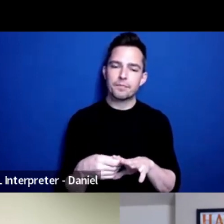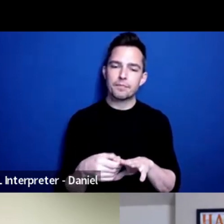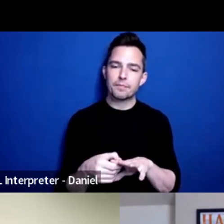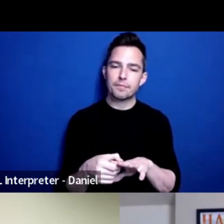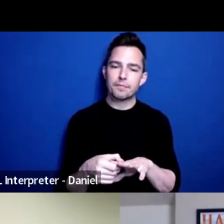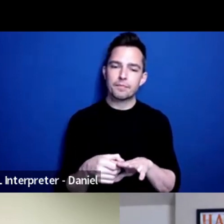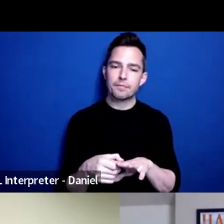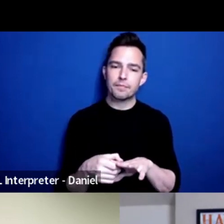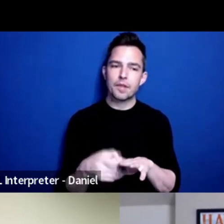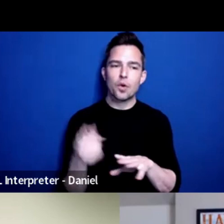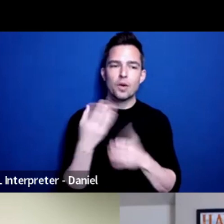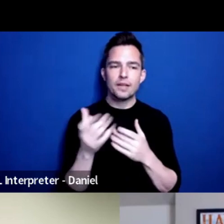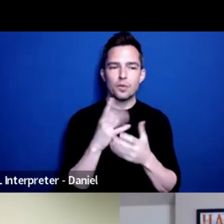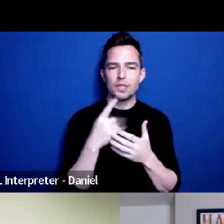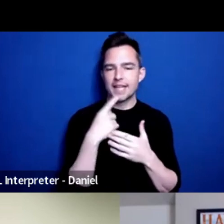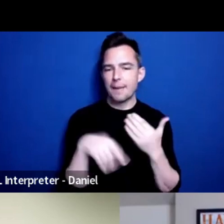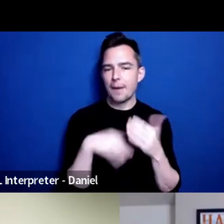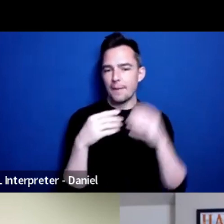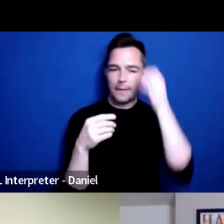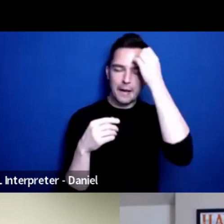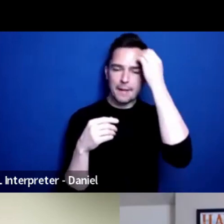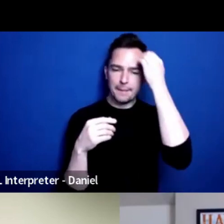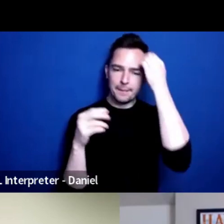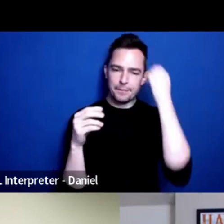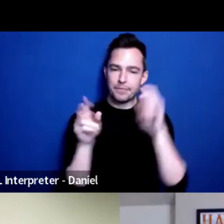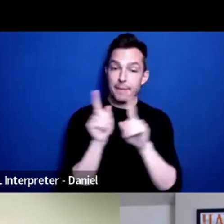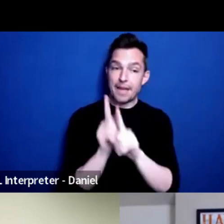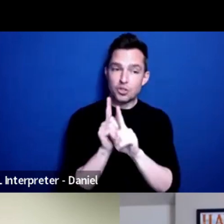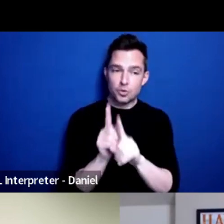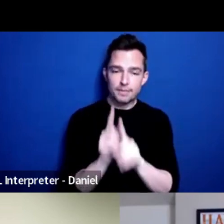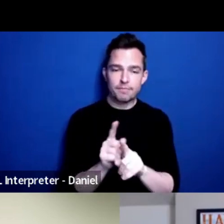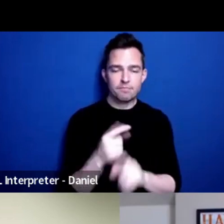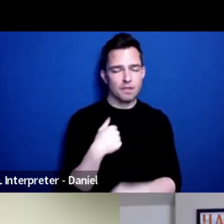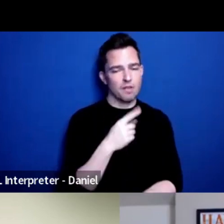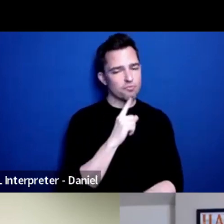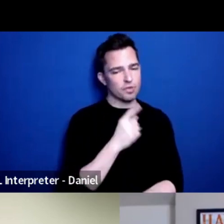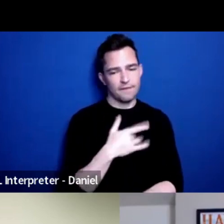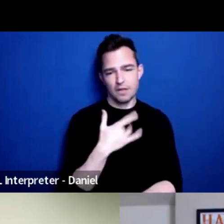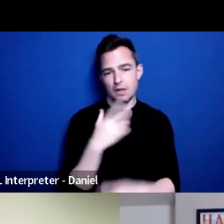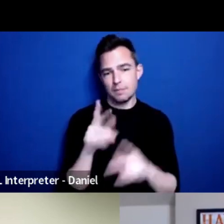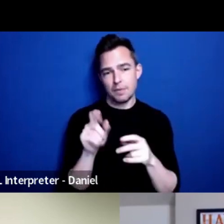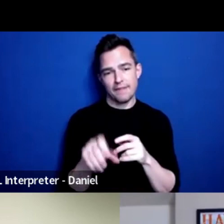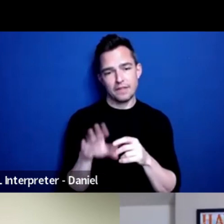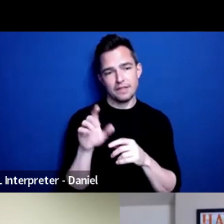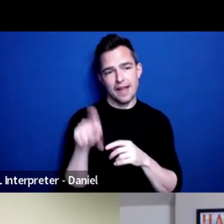to say about mentoring is that I really feel that people have to be creative at whatever